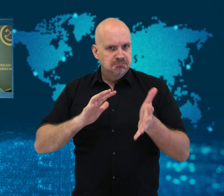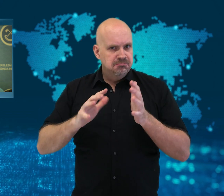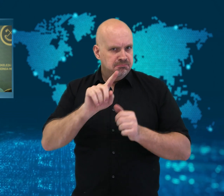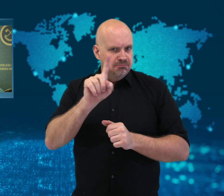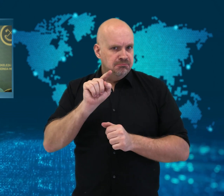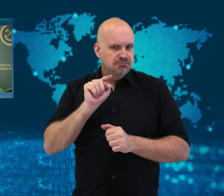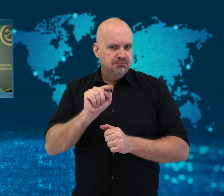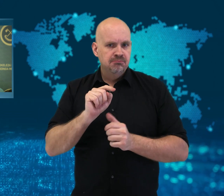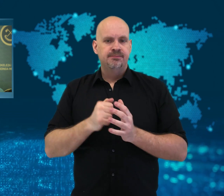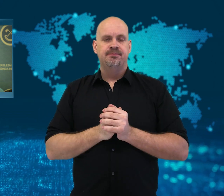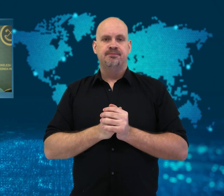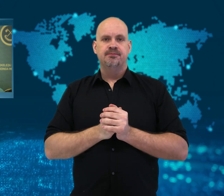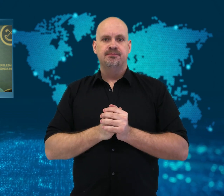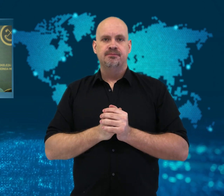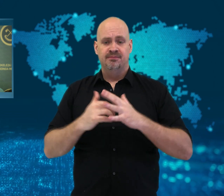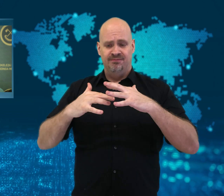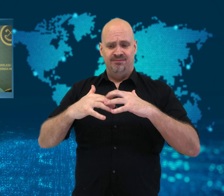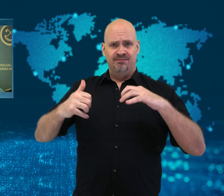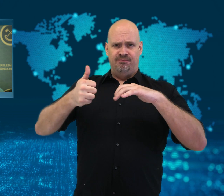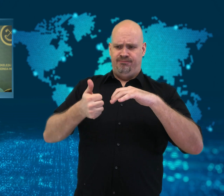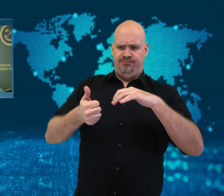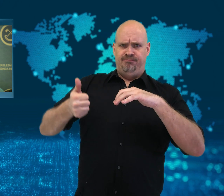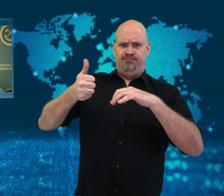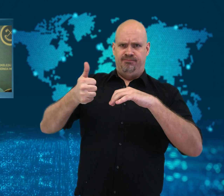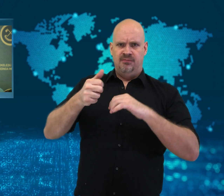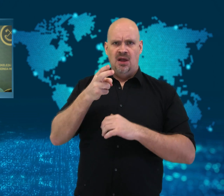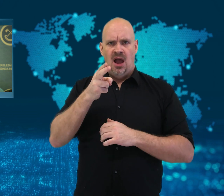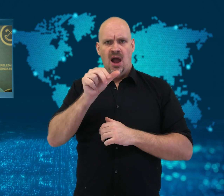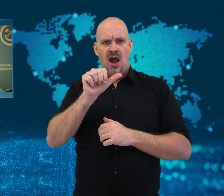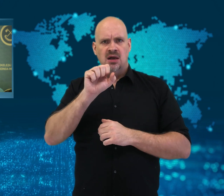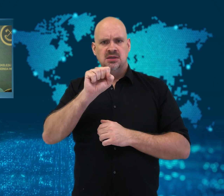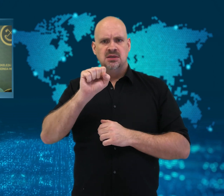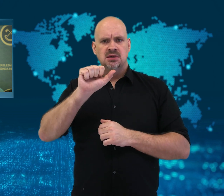Prime Minister, Hassan Majaliwa,